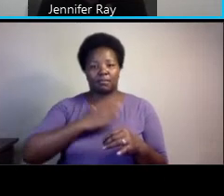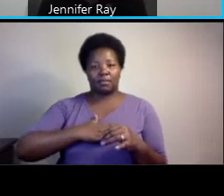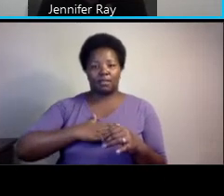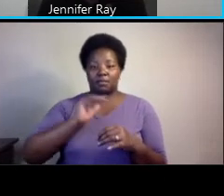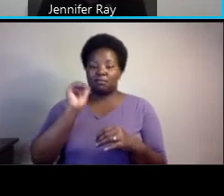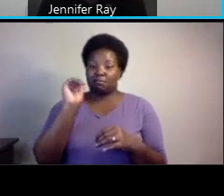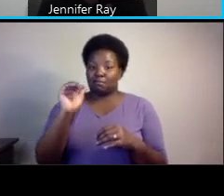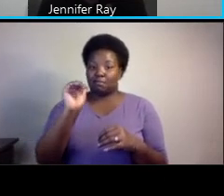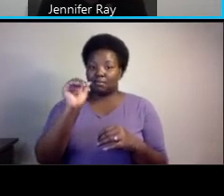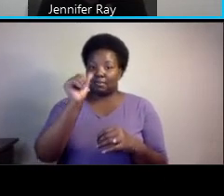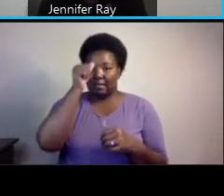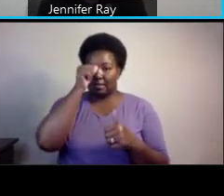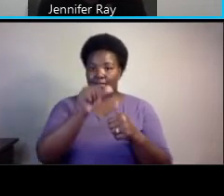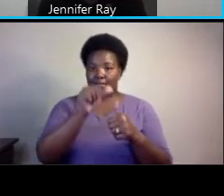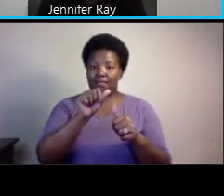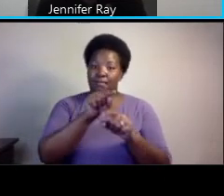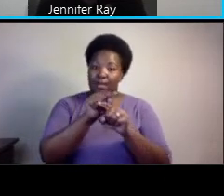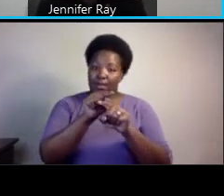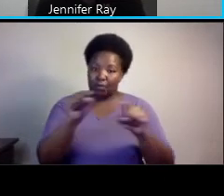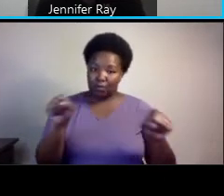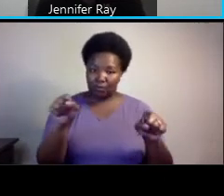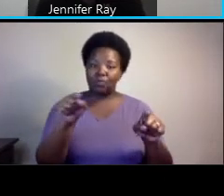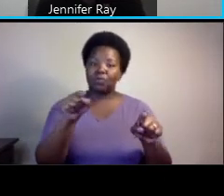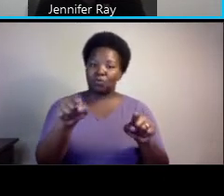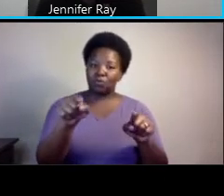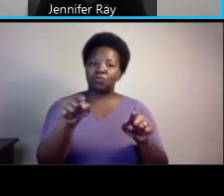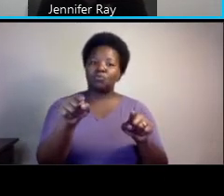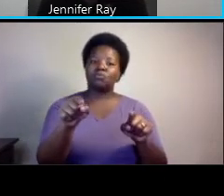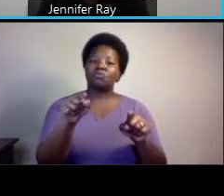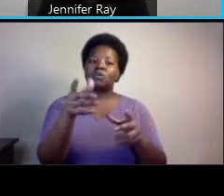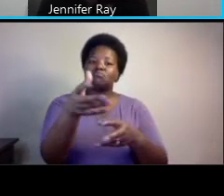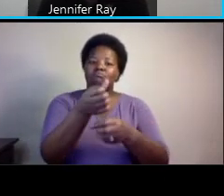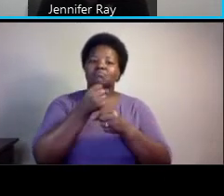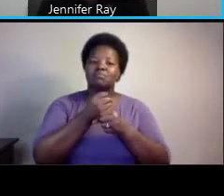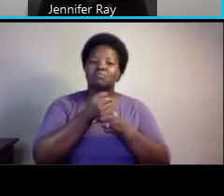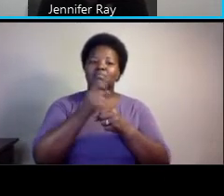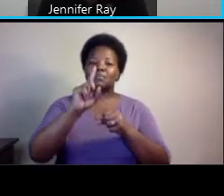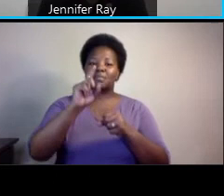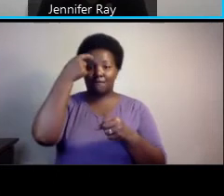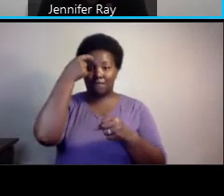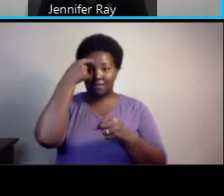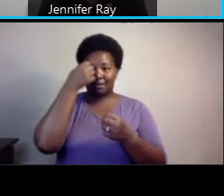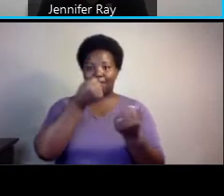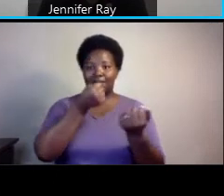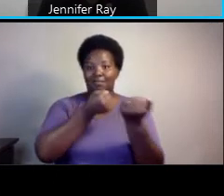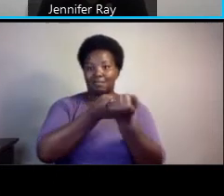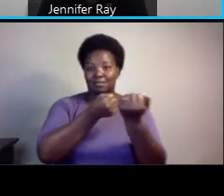a recipient of federal assistance ddot must ensure that all of its programs activities